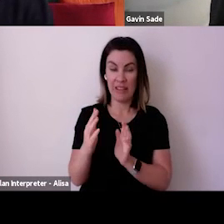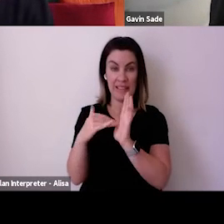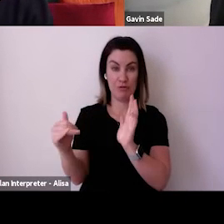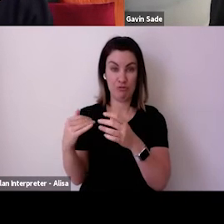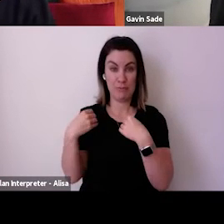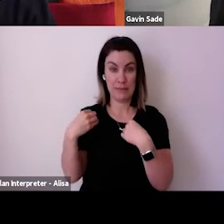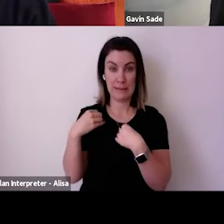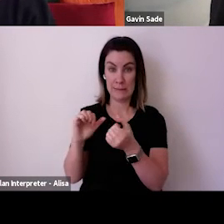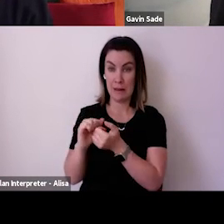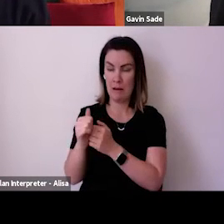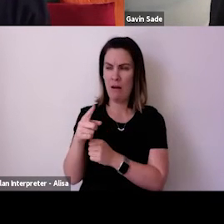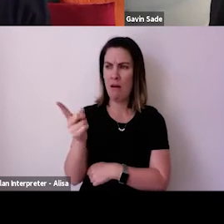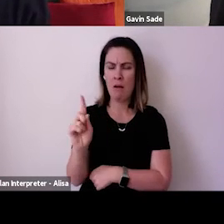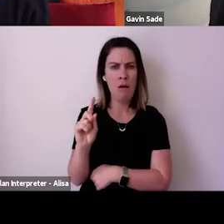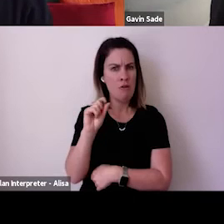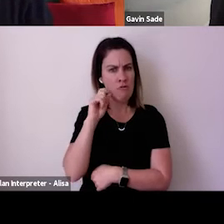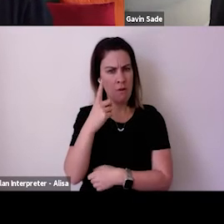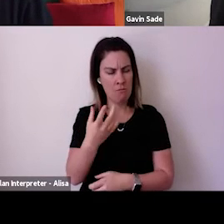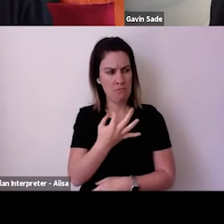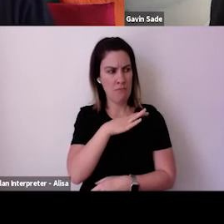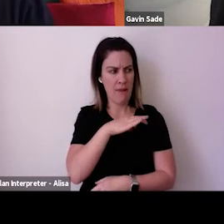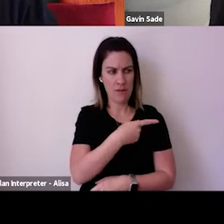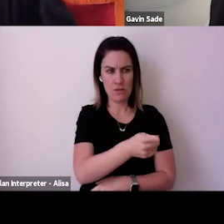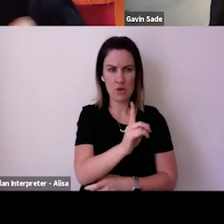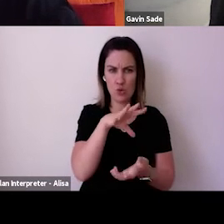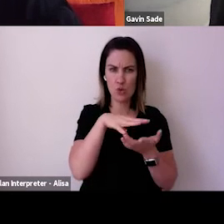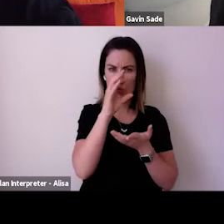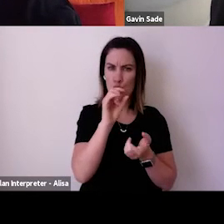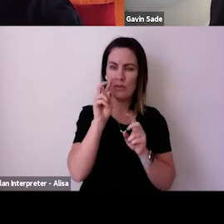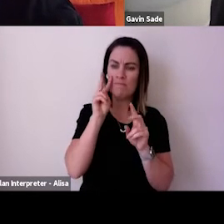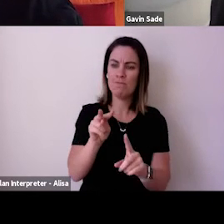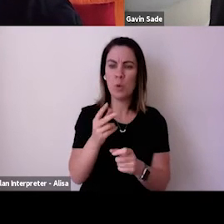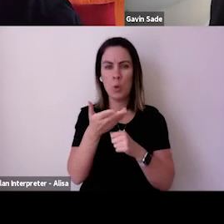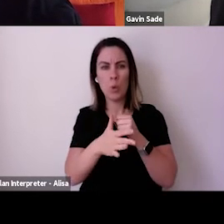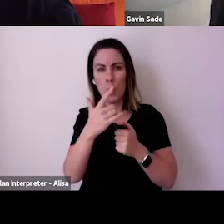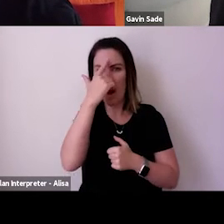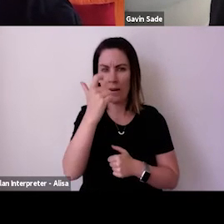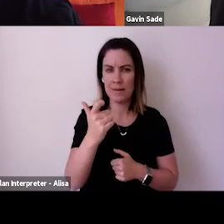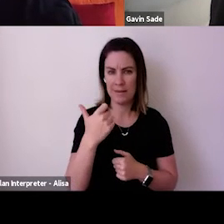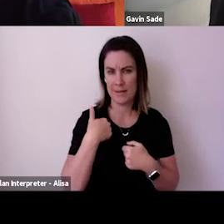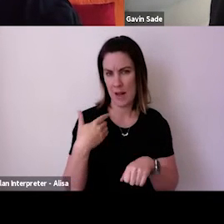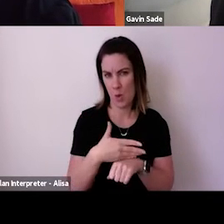creative skills and fresh ideas brought by students to the workplace. Final slide.